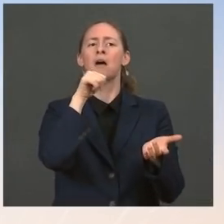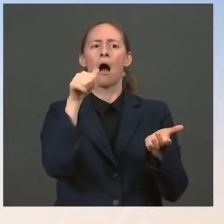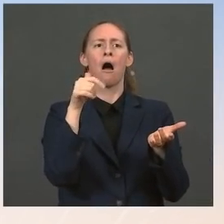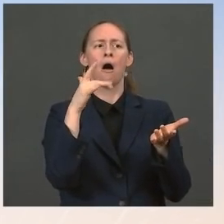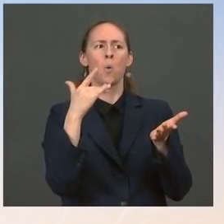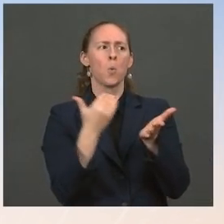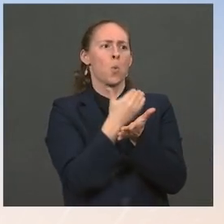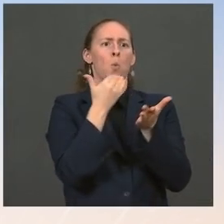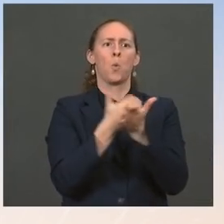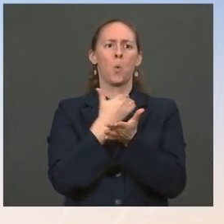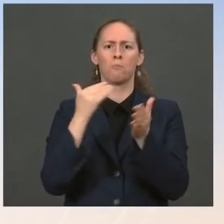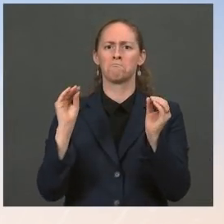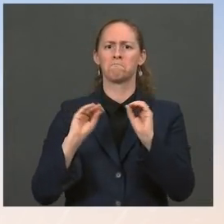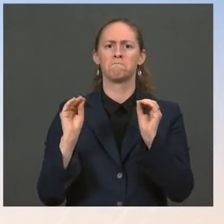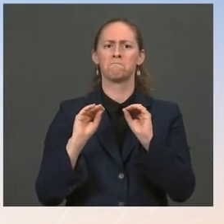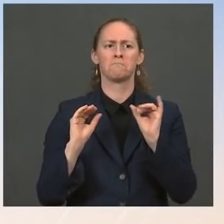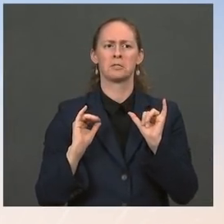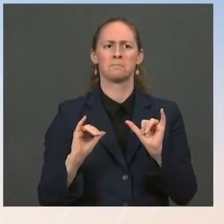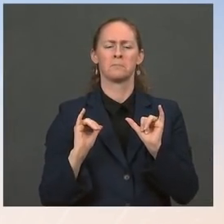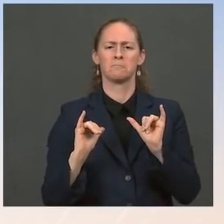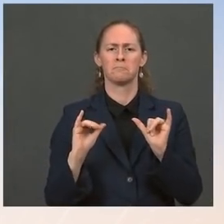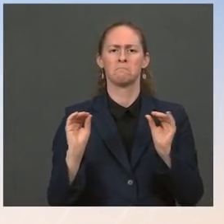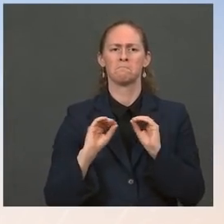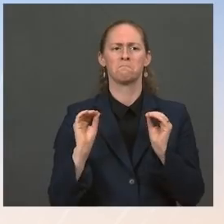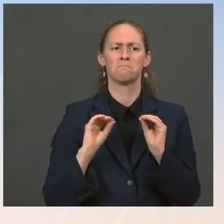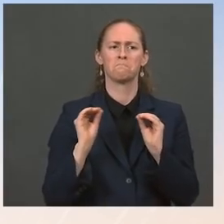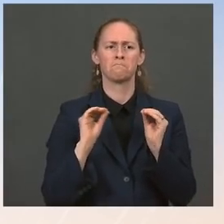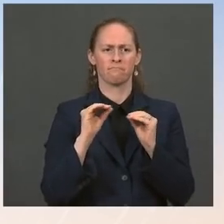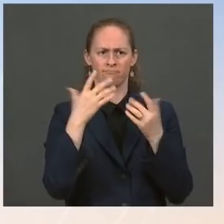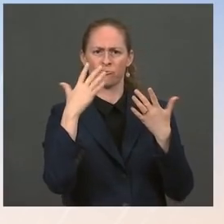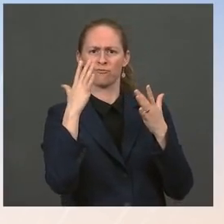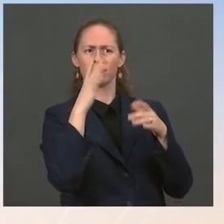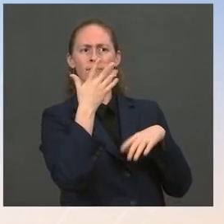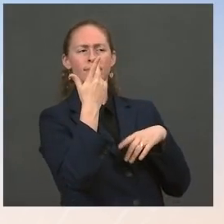Ms. Psaki: So, just for full clarity on that. He has spoken with him twice, as you know.